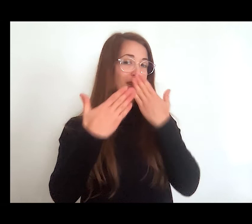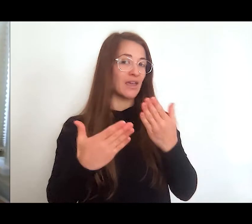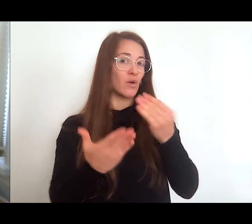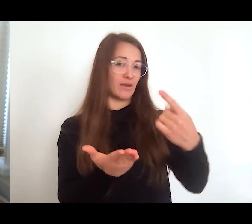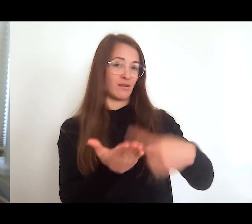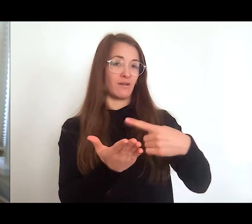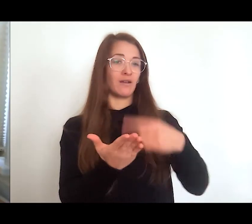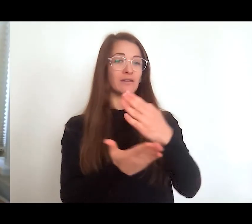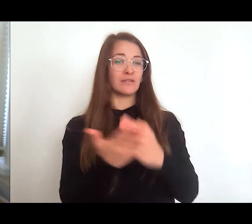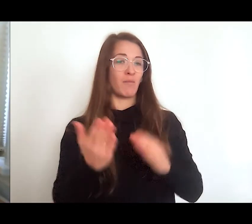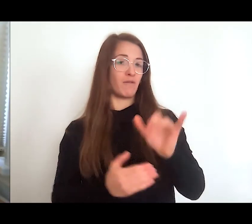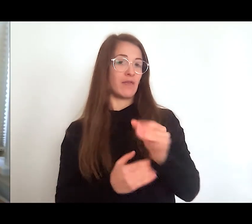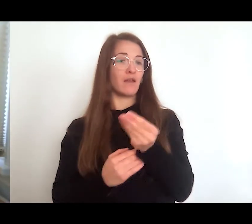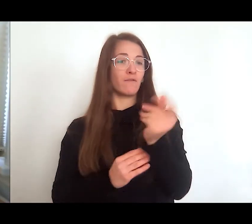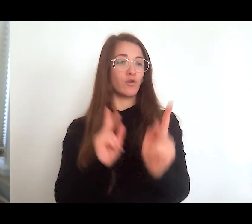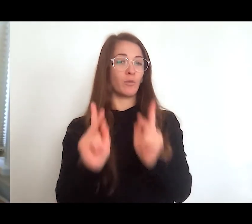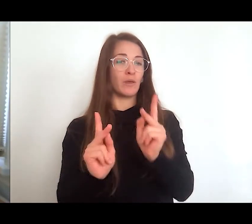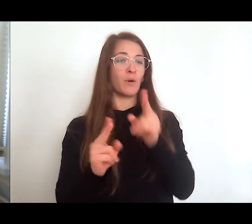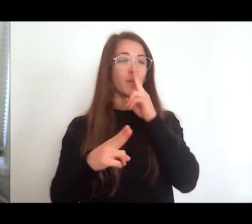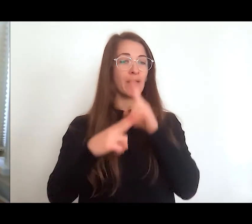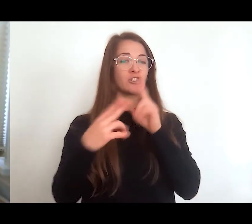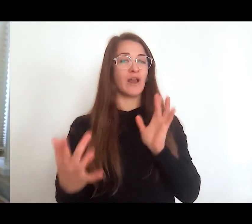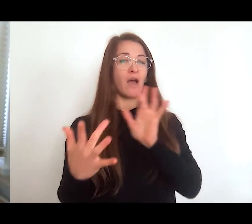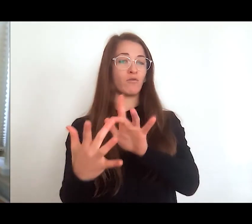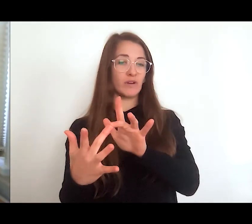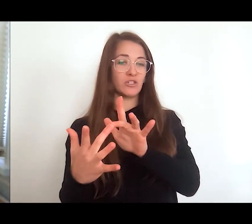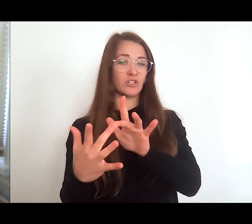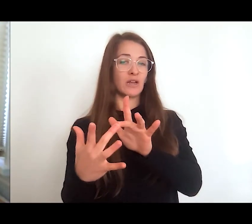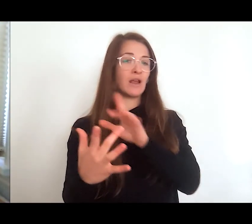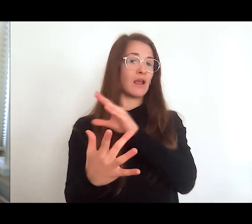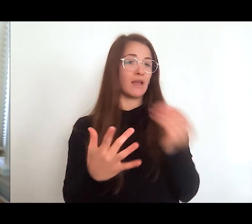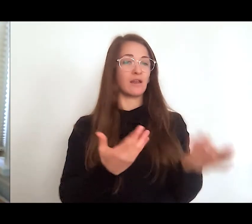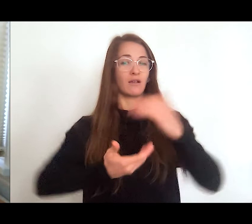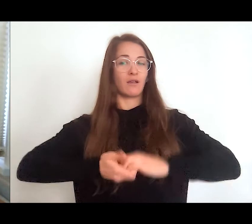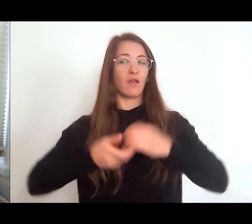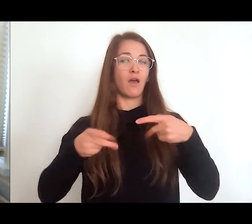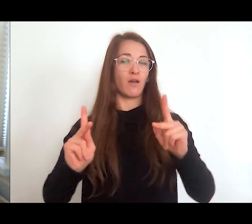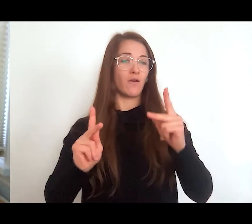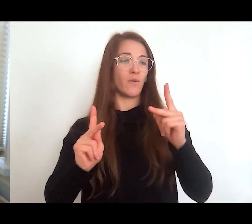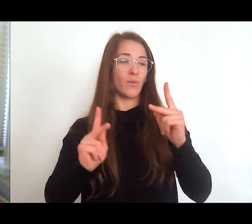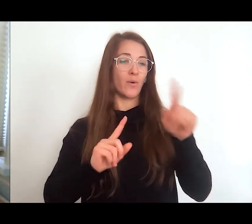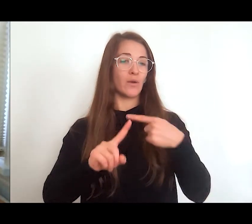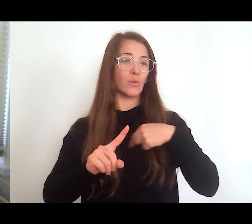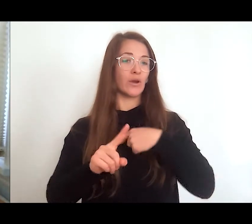THANK YOU. AND IN TALKING ABOUT SOME OF THAT, A COUPLE OF PEOPLE MENTIONED OUTREACH AND BEING A